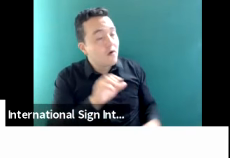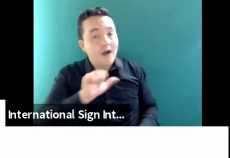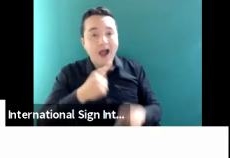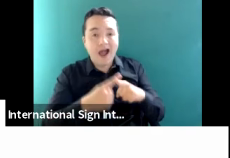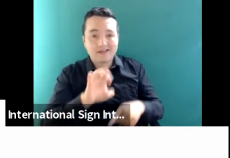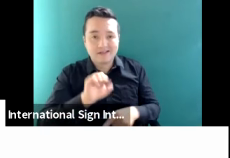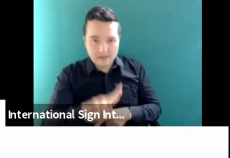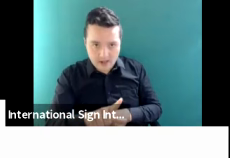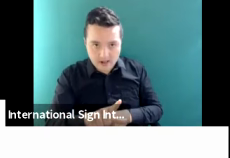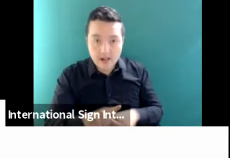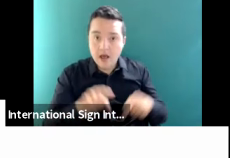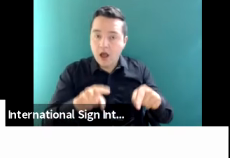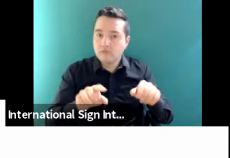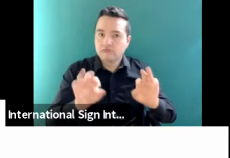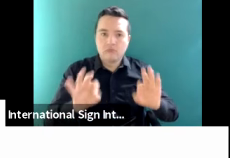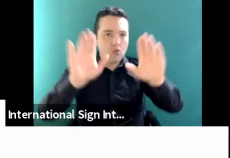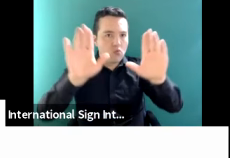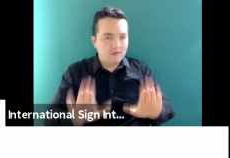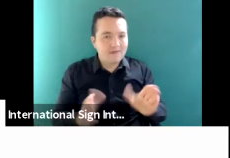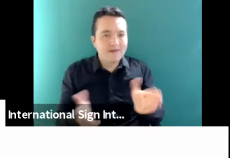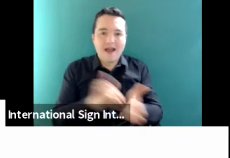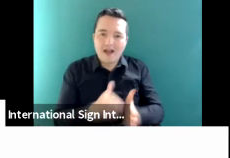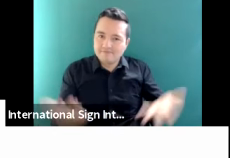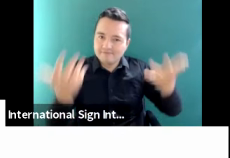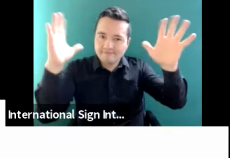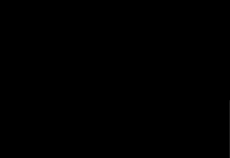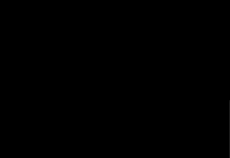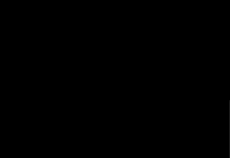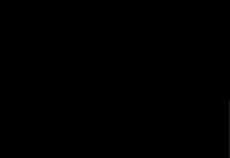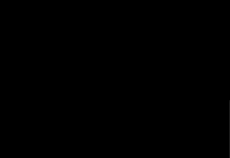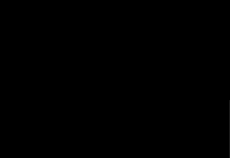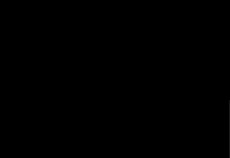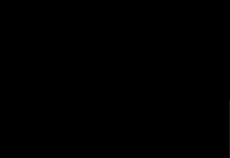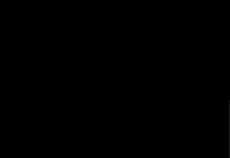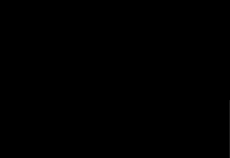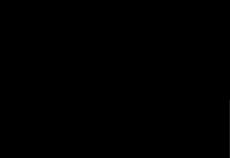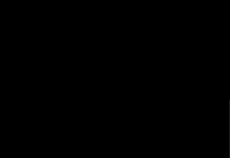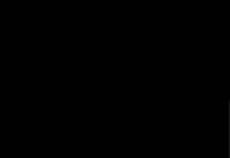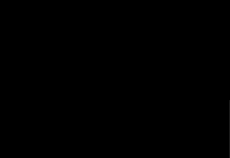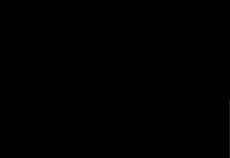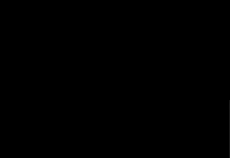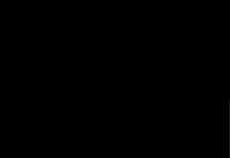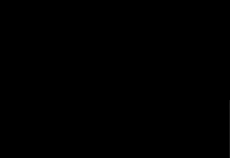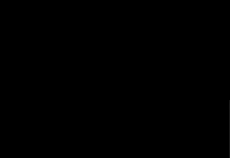If you like more information about the index, here are the references where you can find the DARE Index - - with the DARE Index scores. Thank you. SPEAKER: